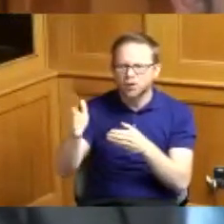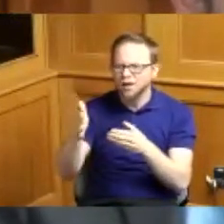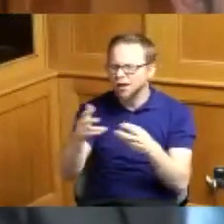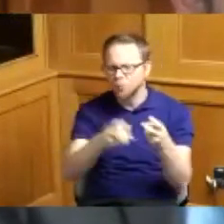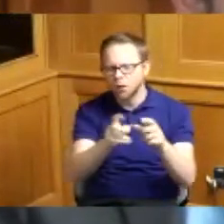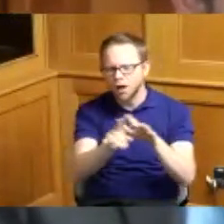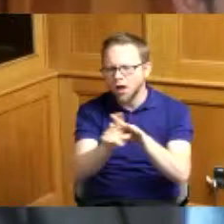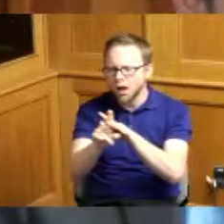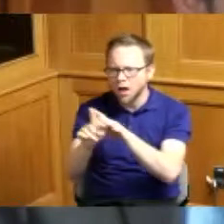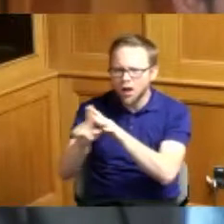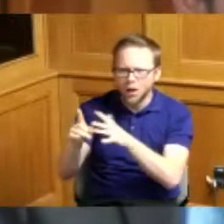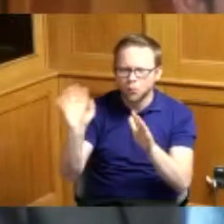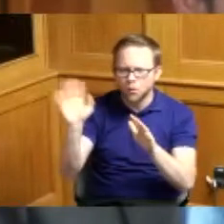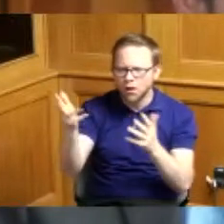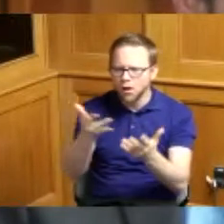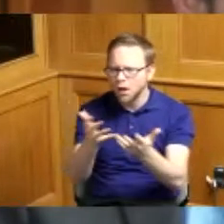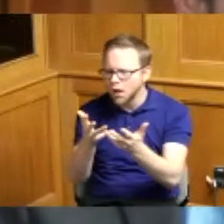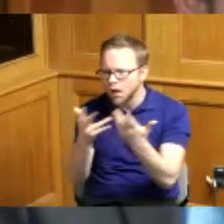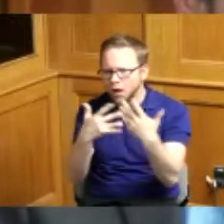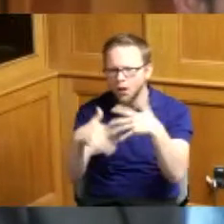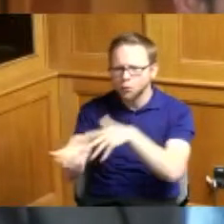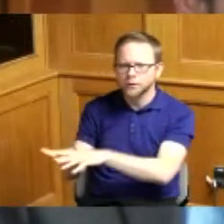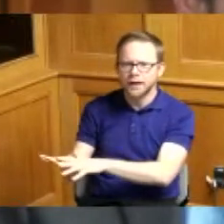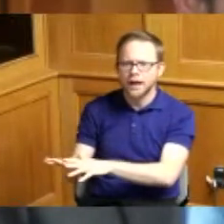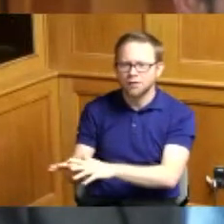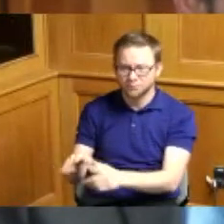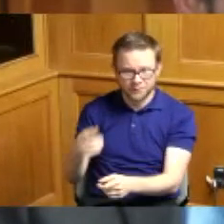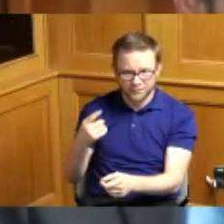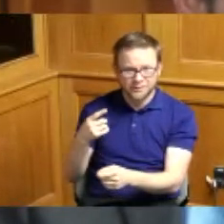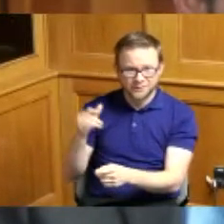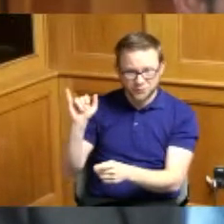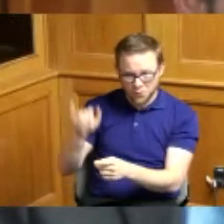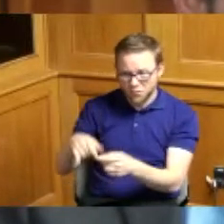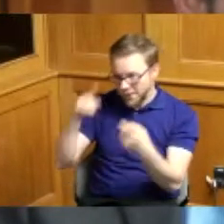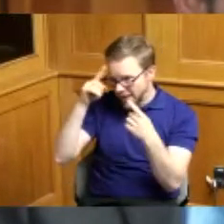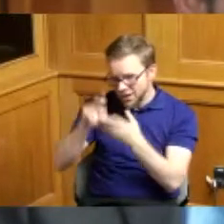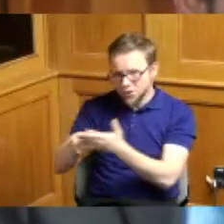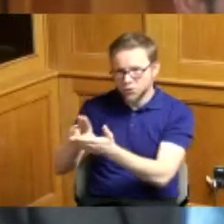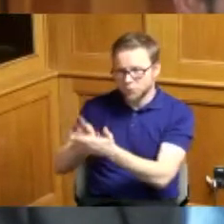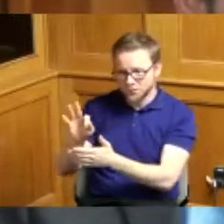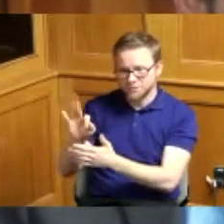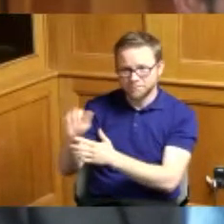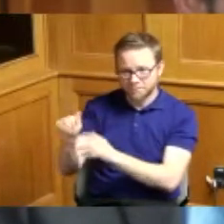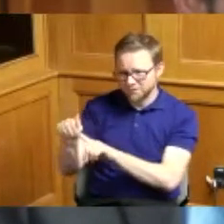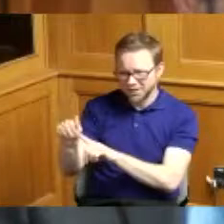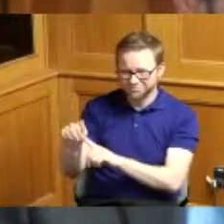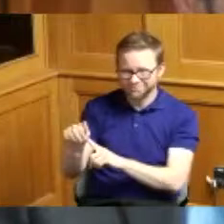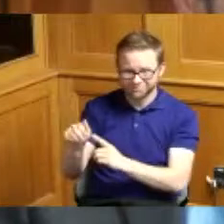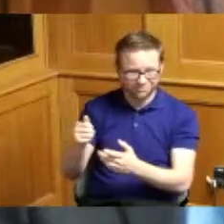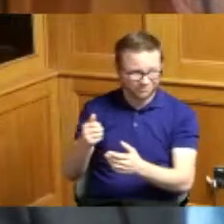all raised issues related to the agreement with FIFA um but we have a deadline as you say and